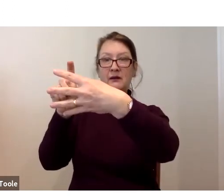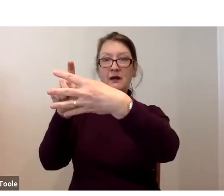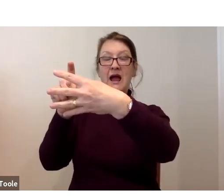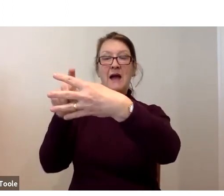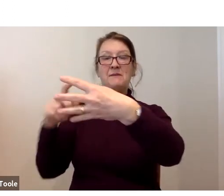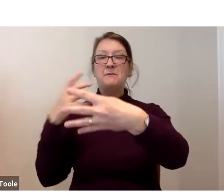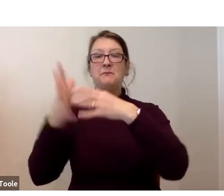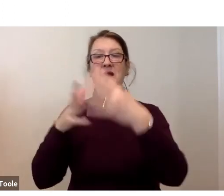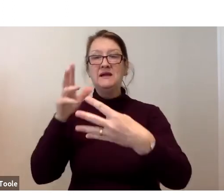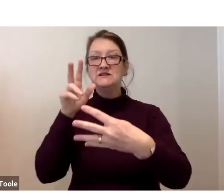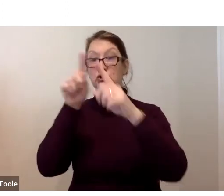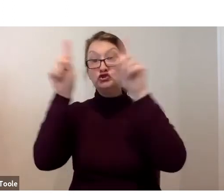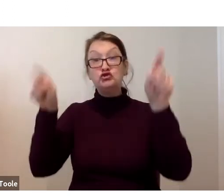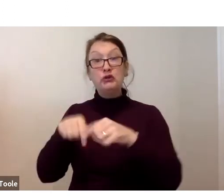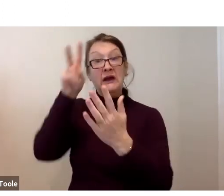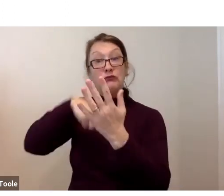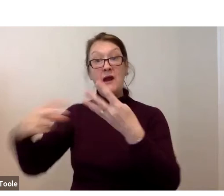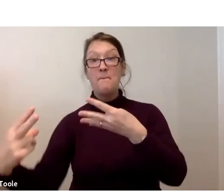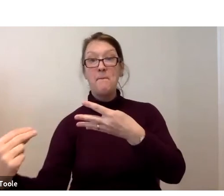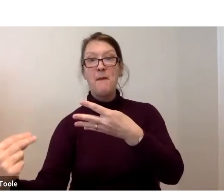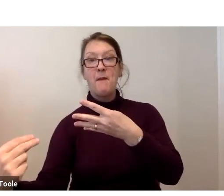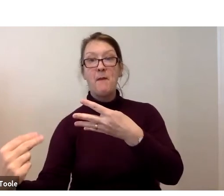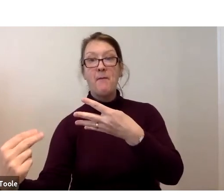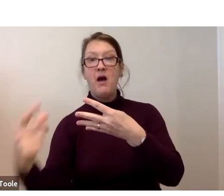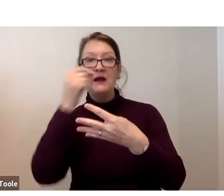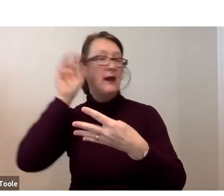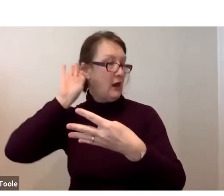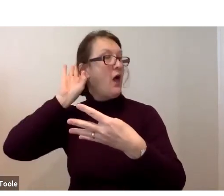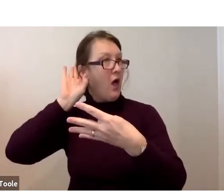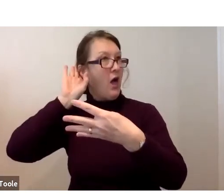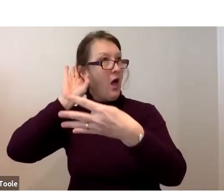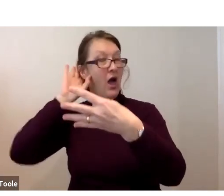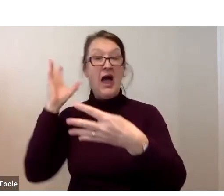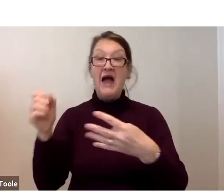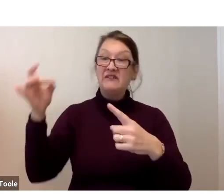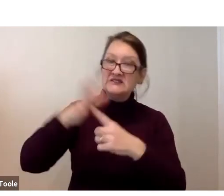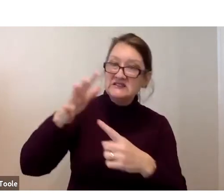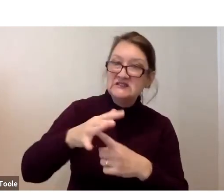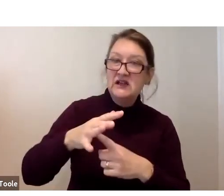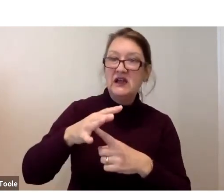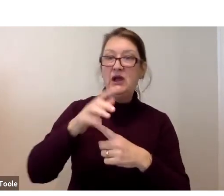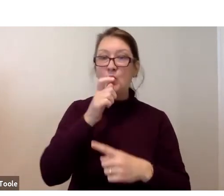It also helps with search engine optimisation, is a really great way